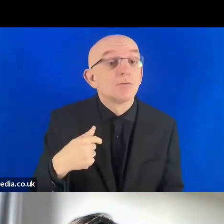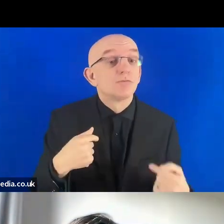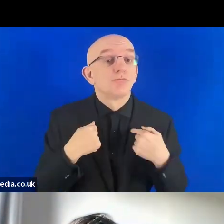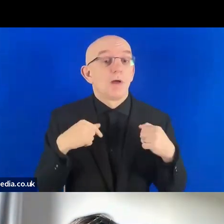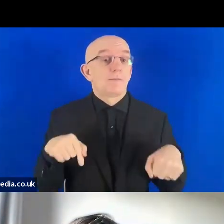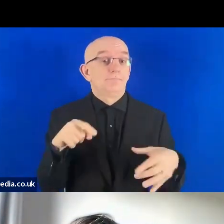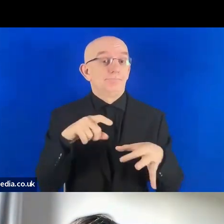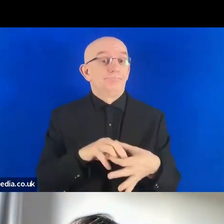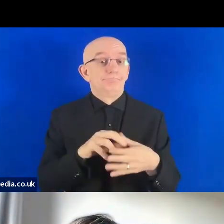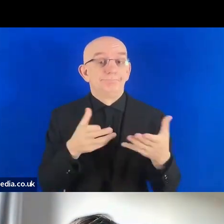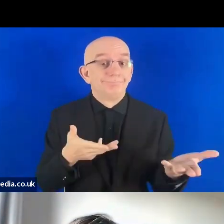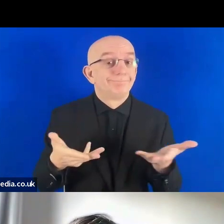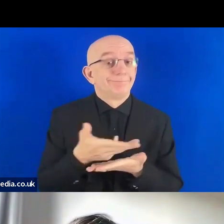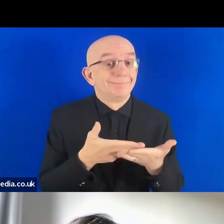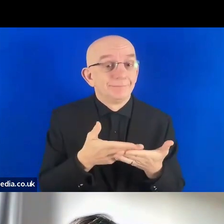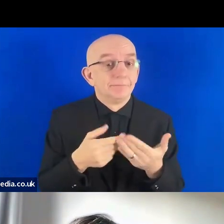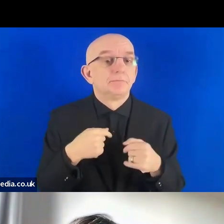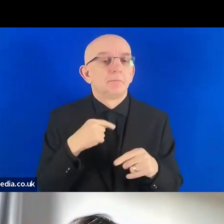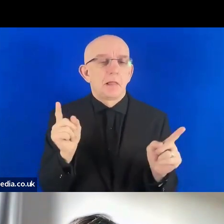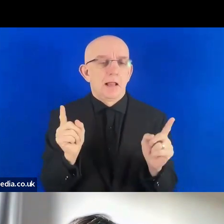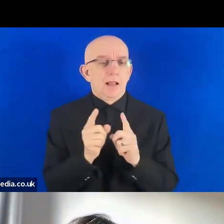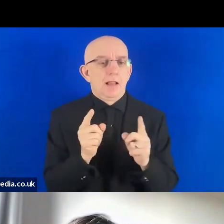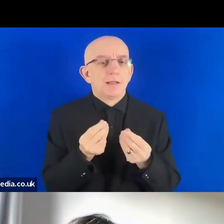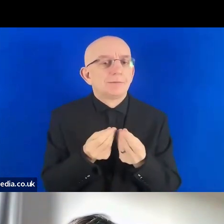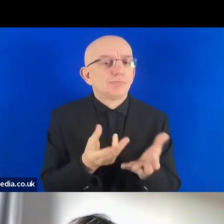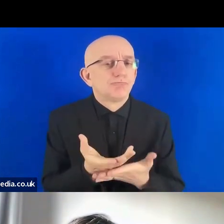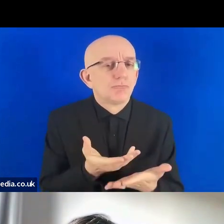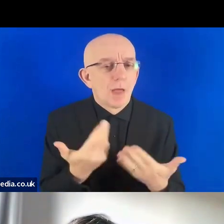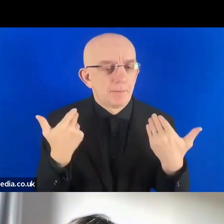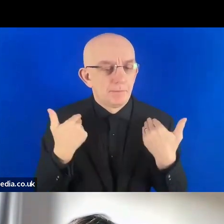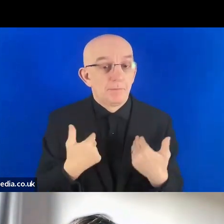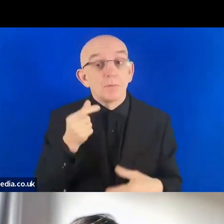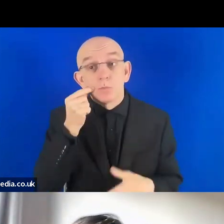I'm white. I'm wearing red lipstick for you. I have my hair.